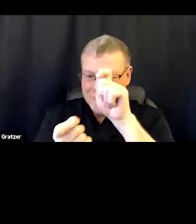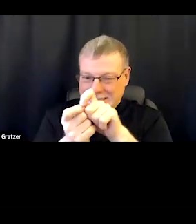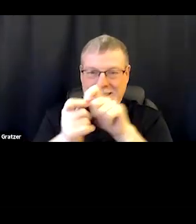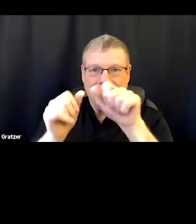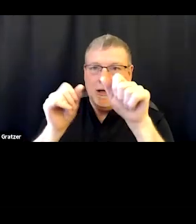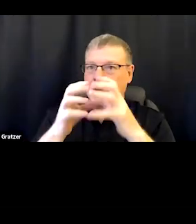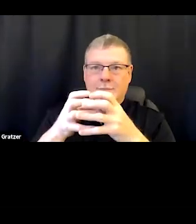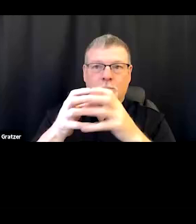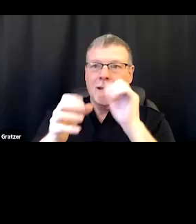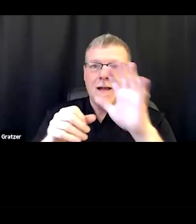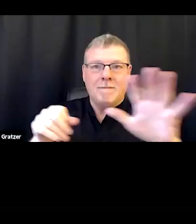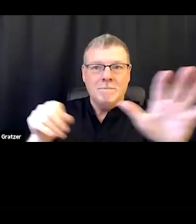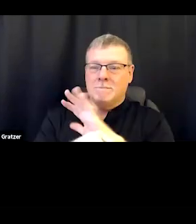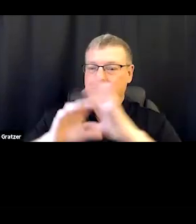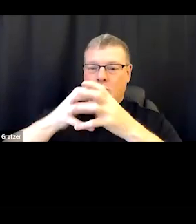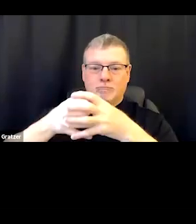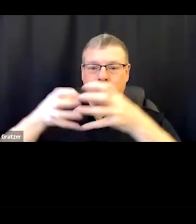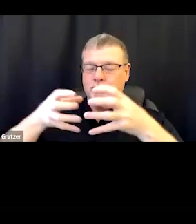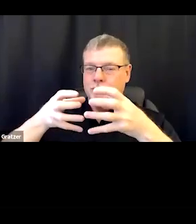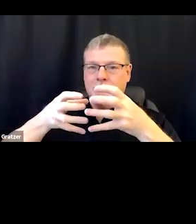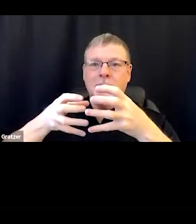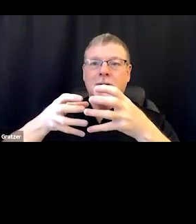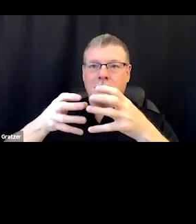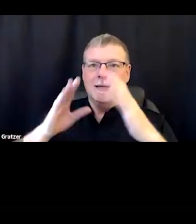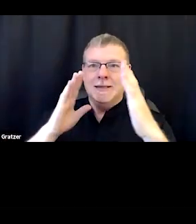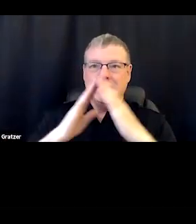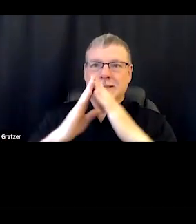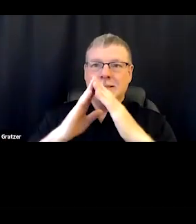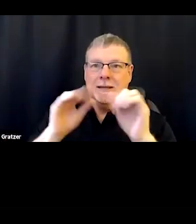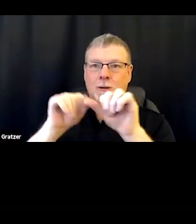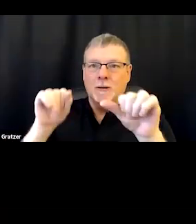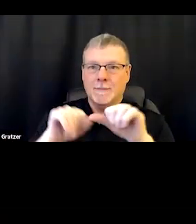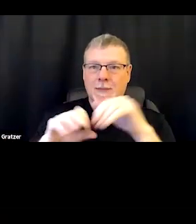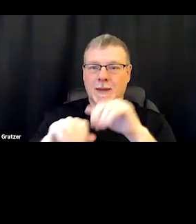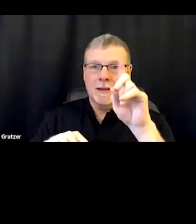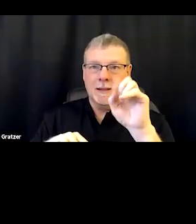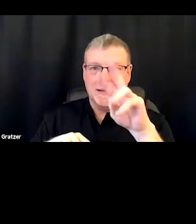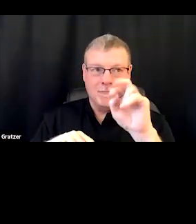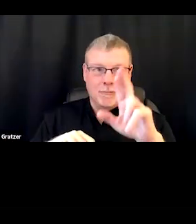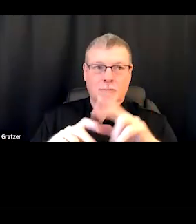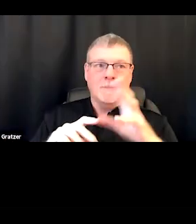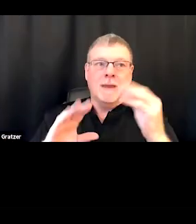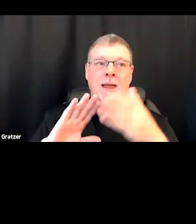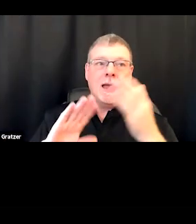not even, I think, the entire district, our downtown area in Denver. And we're operating Monday through Friday